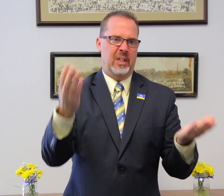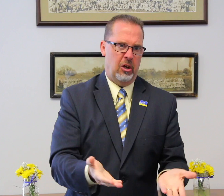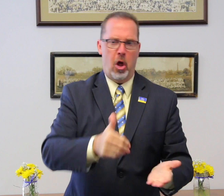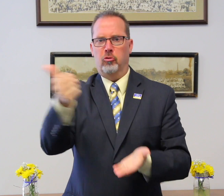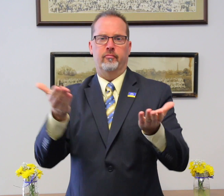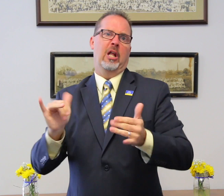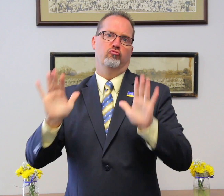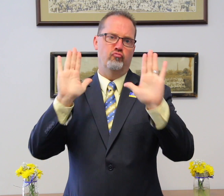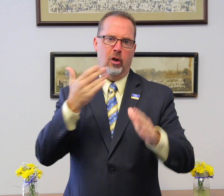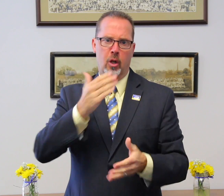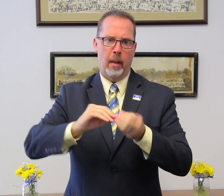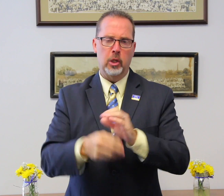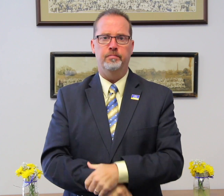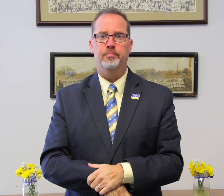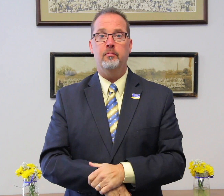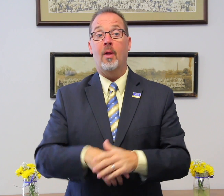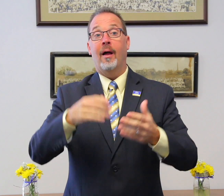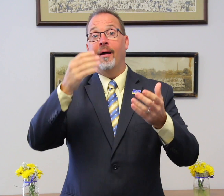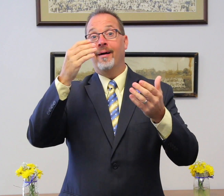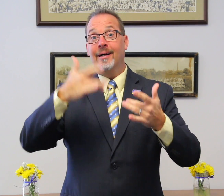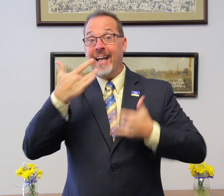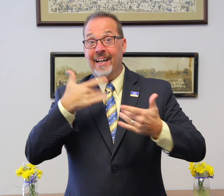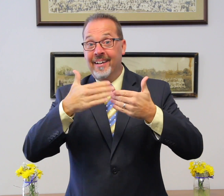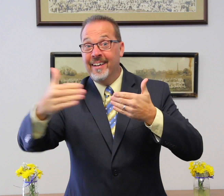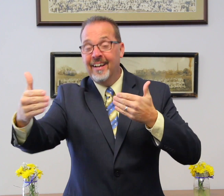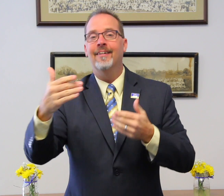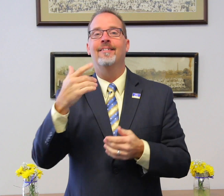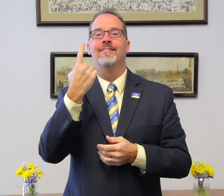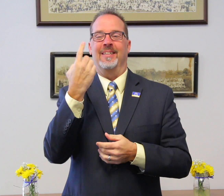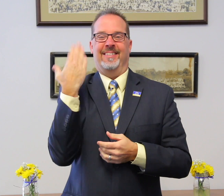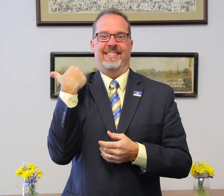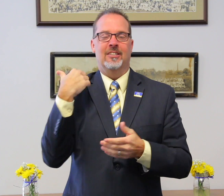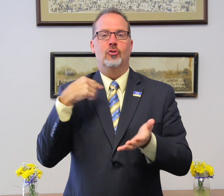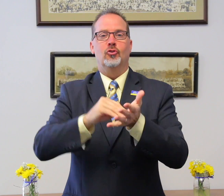is a great number for us to be serving right now. Looking ahead, I'm sure there